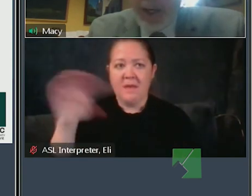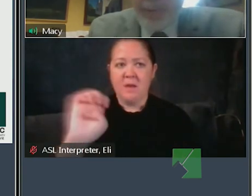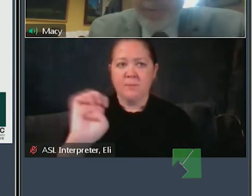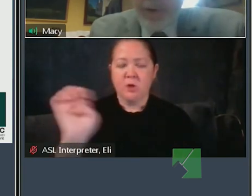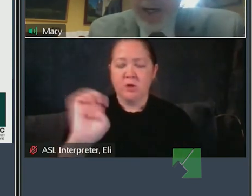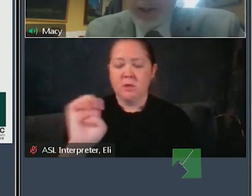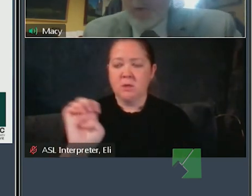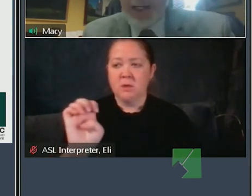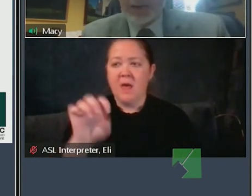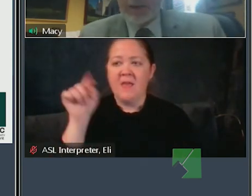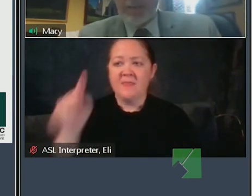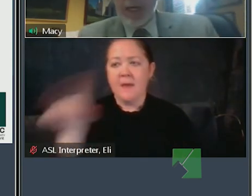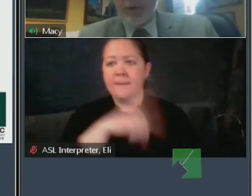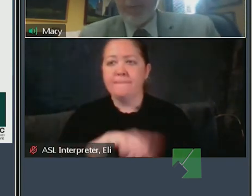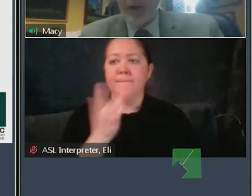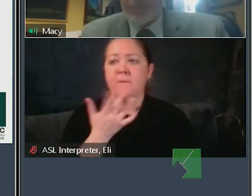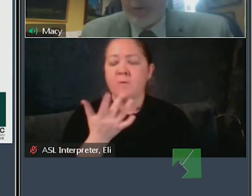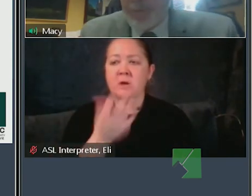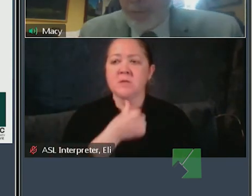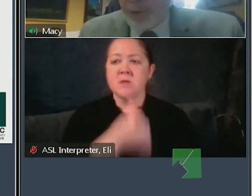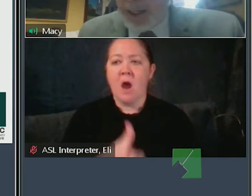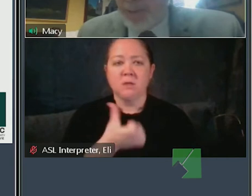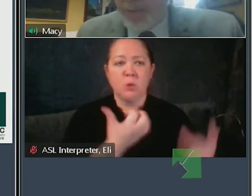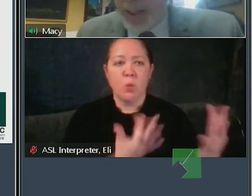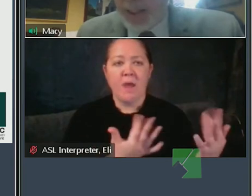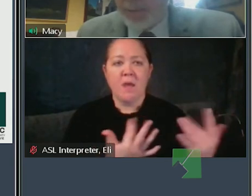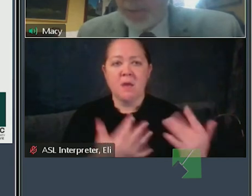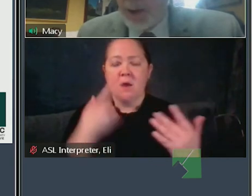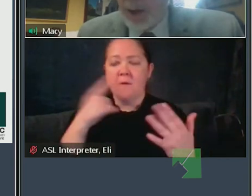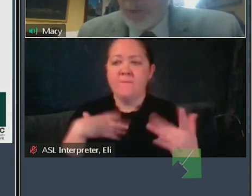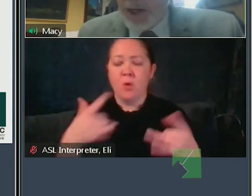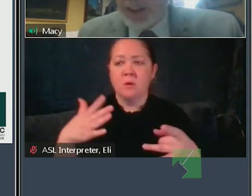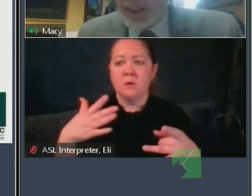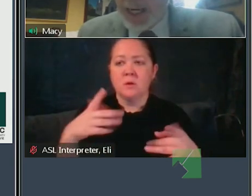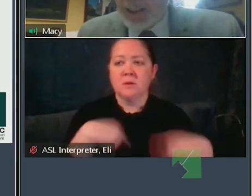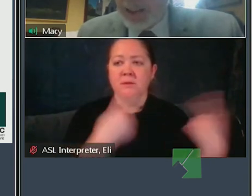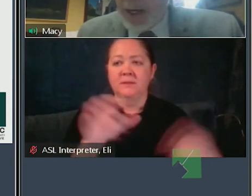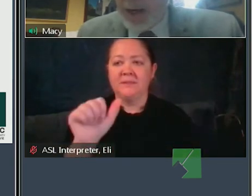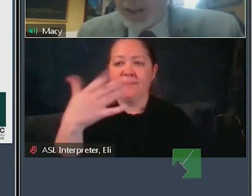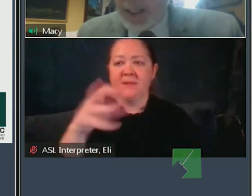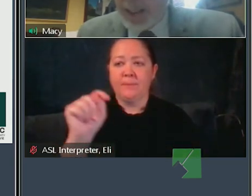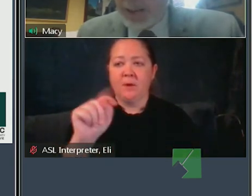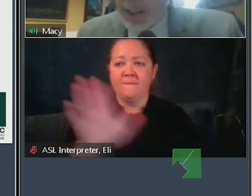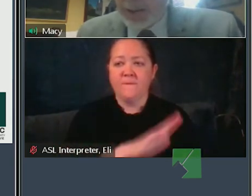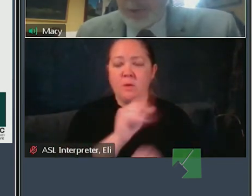And they prefer not to wait until it's a pepper for a full planning board meeting. We had consented that we have consented to conduct this